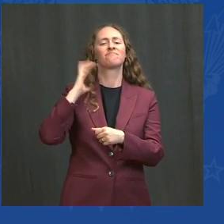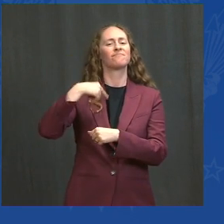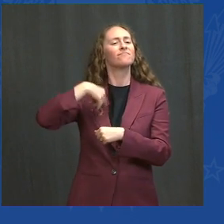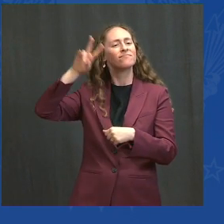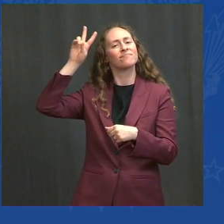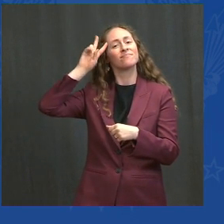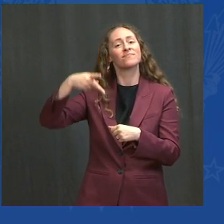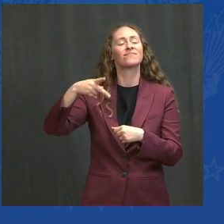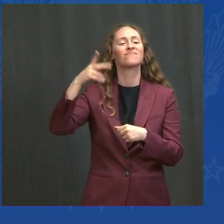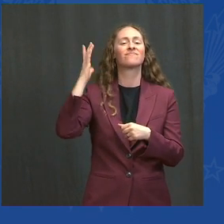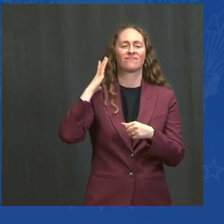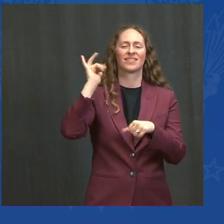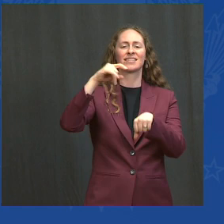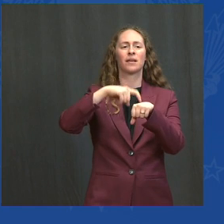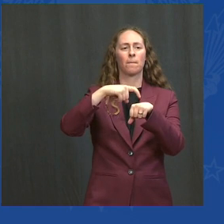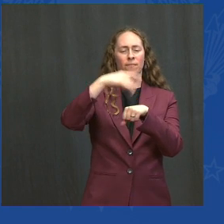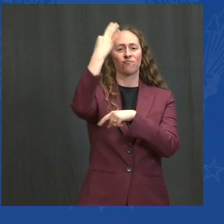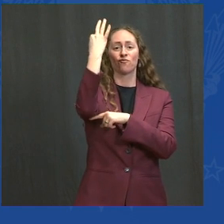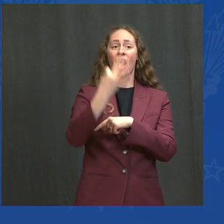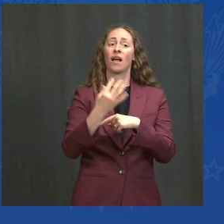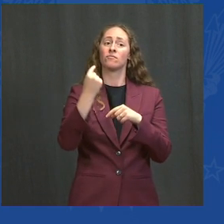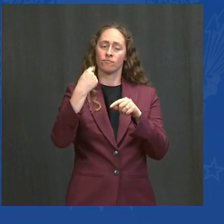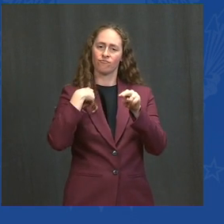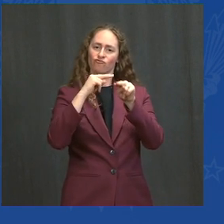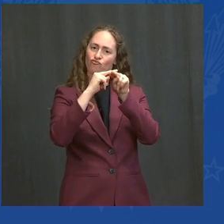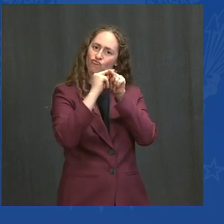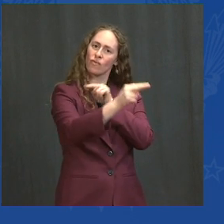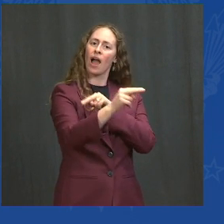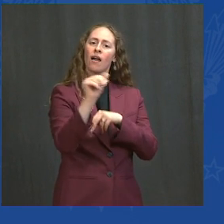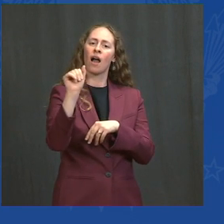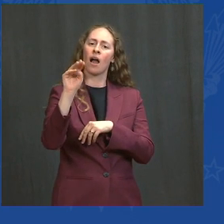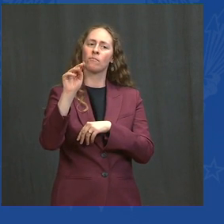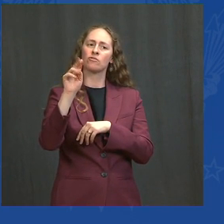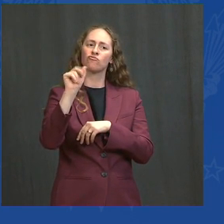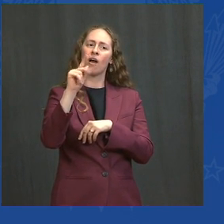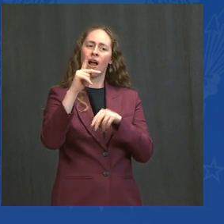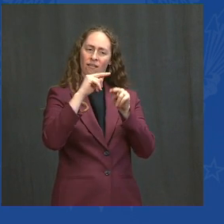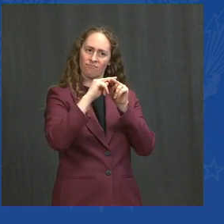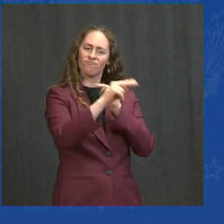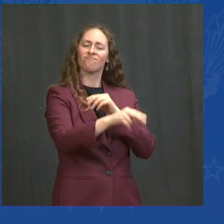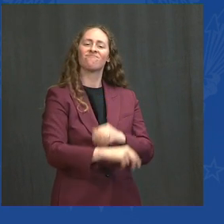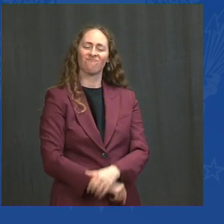I'd go home on Amtrak. And they published -- they keep fastidious record